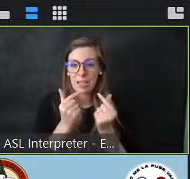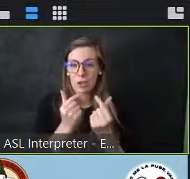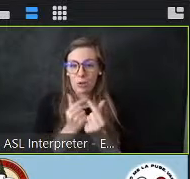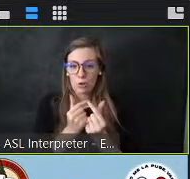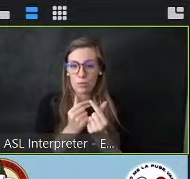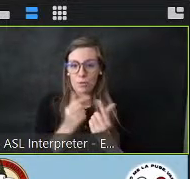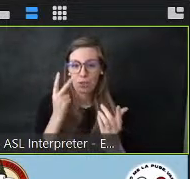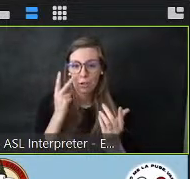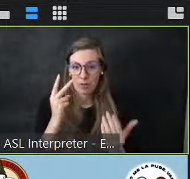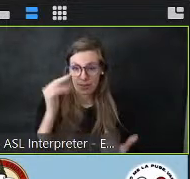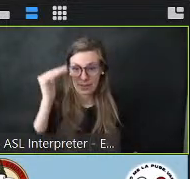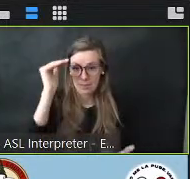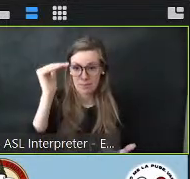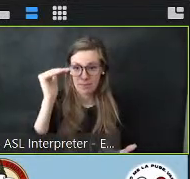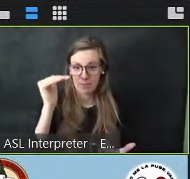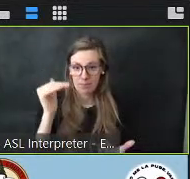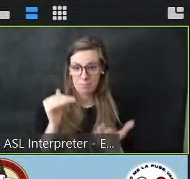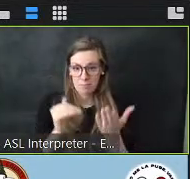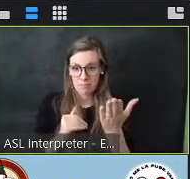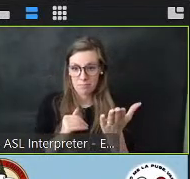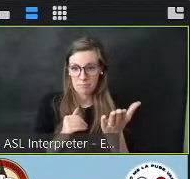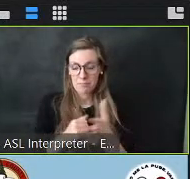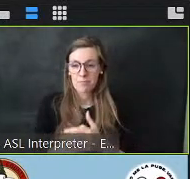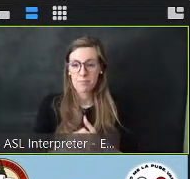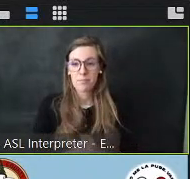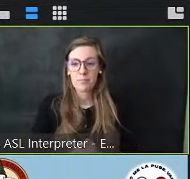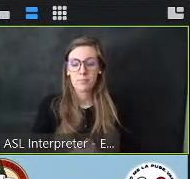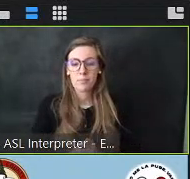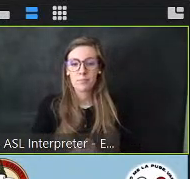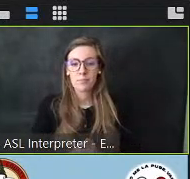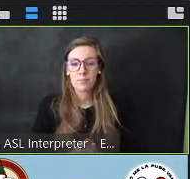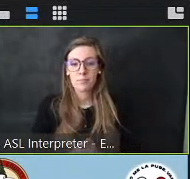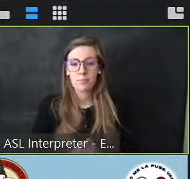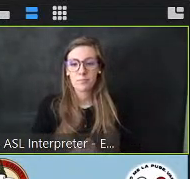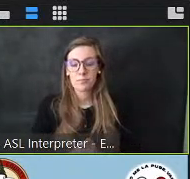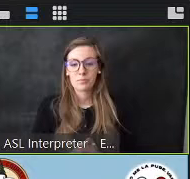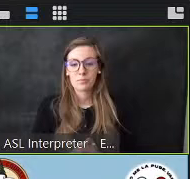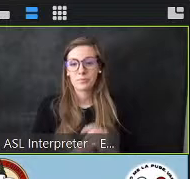also the different kind of ethnicities there.